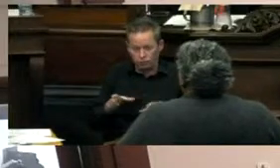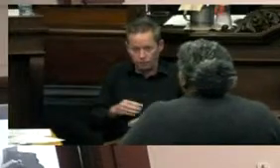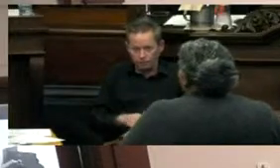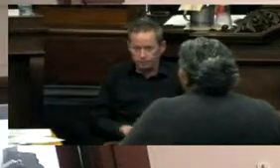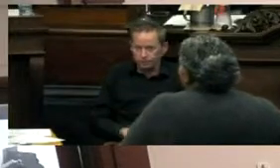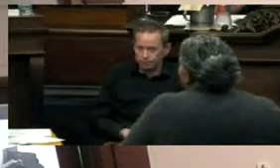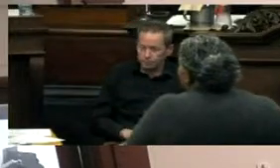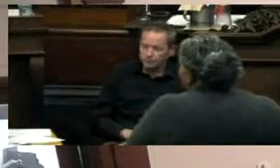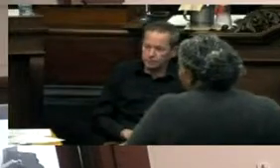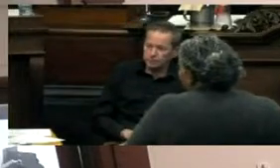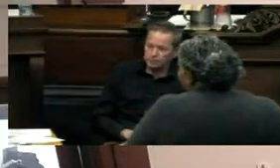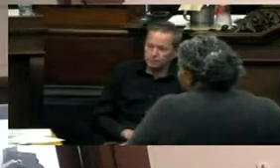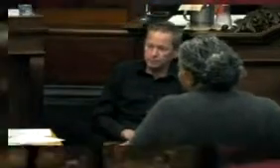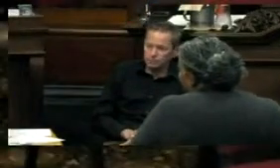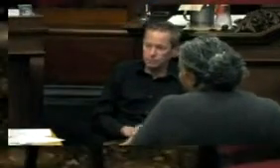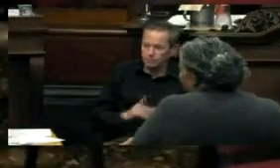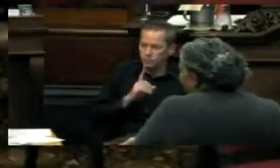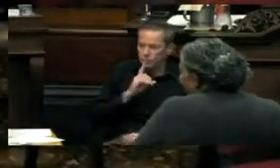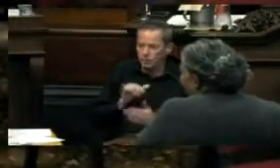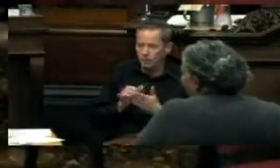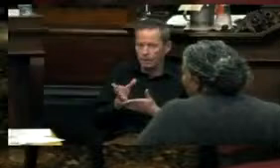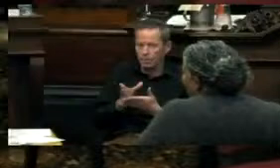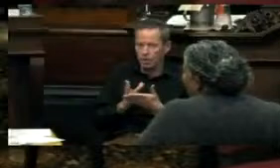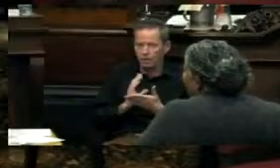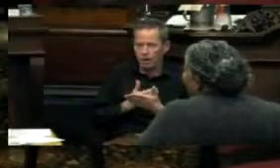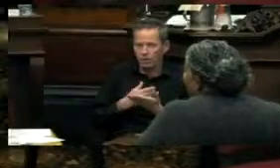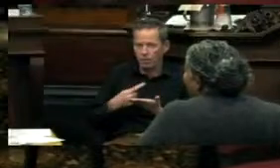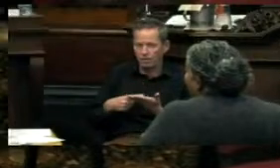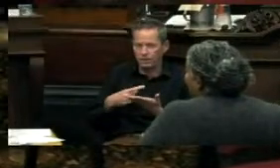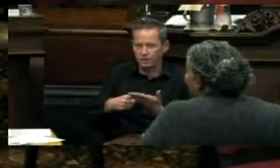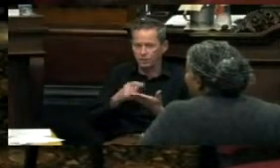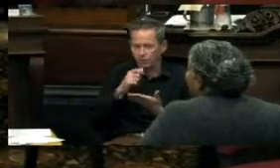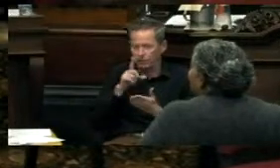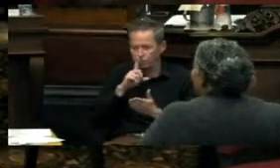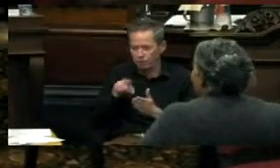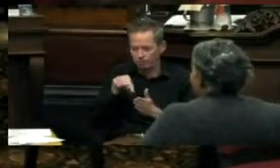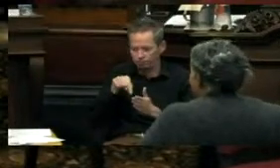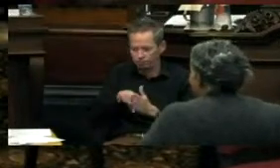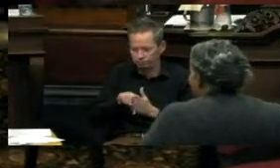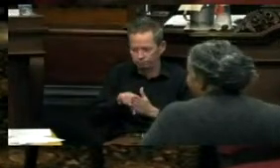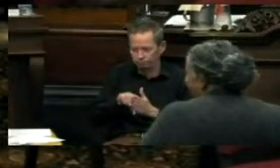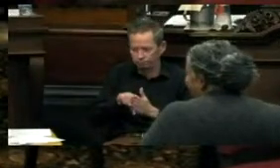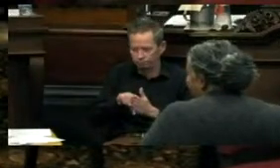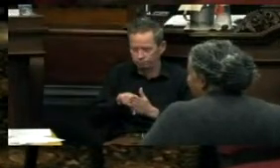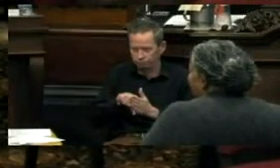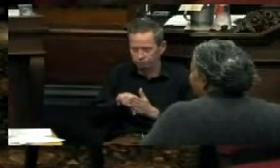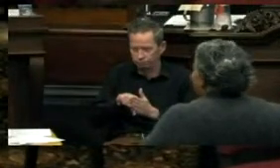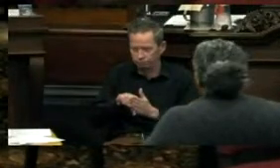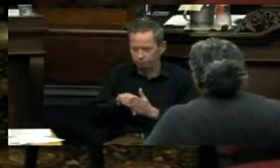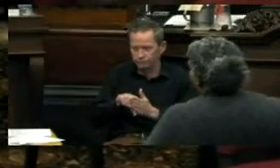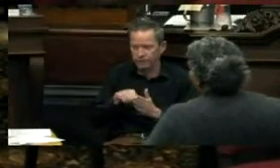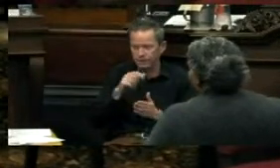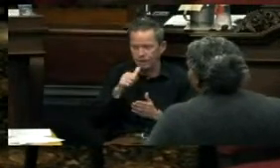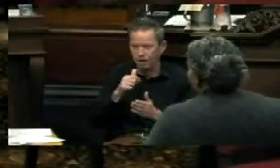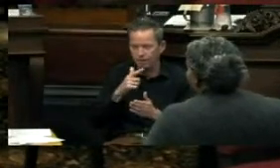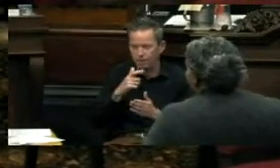had time on the street? So